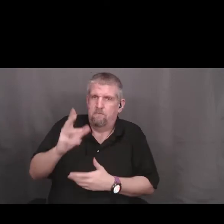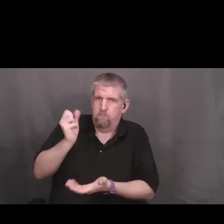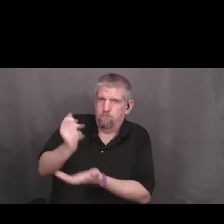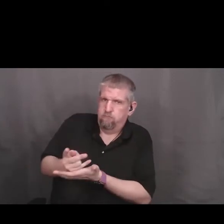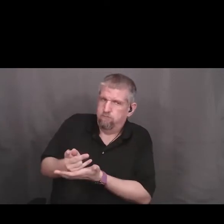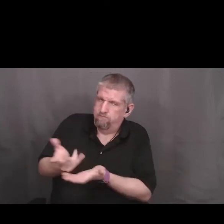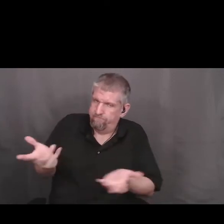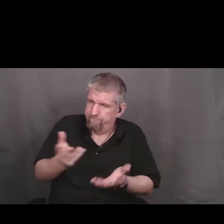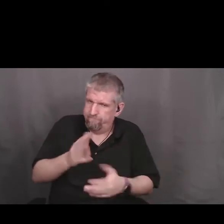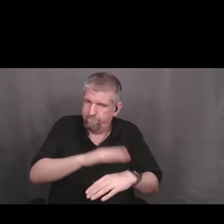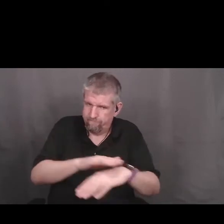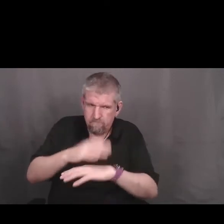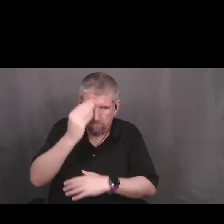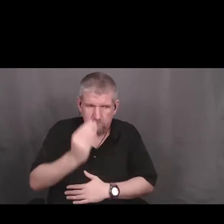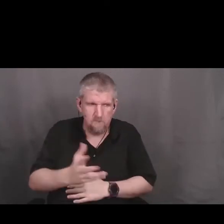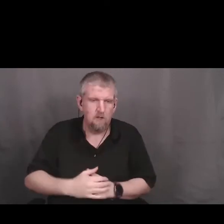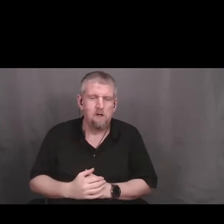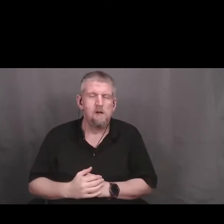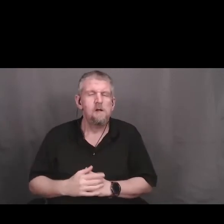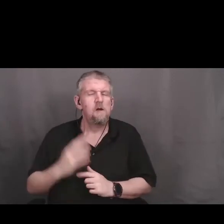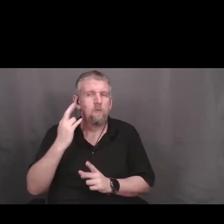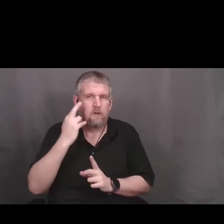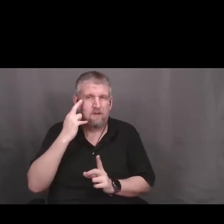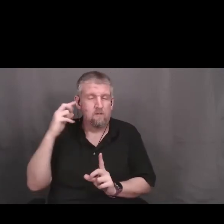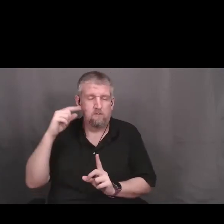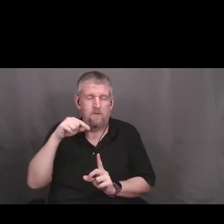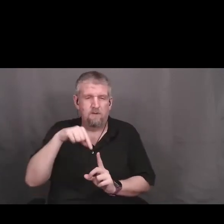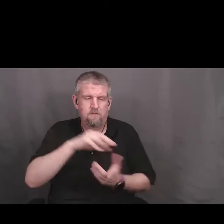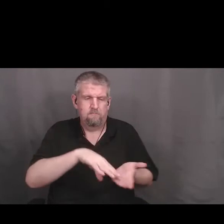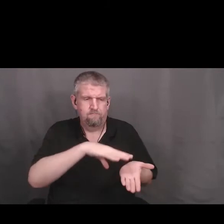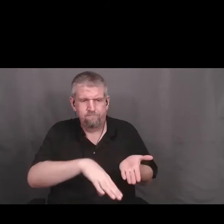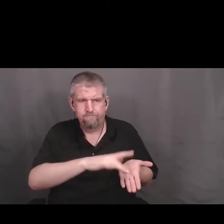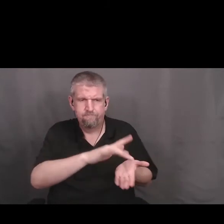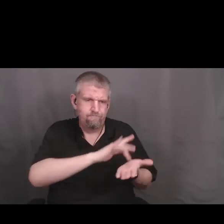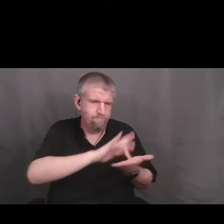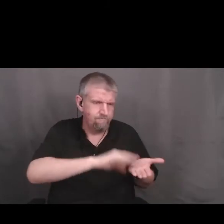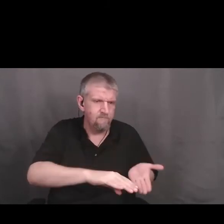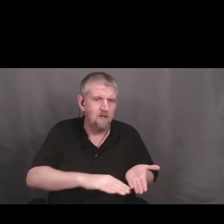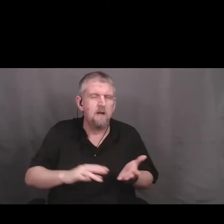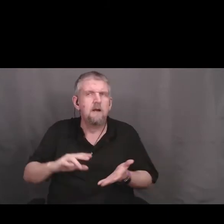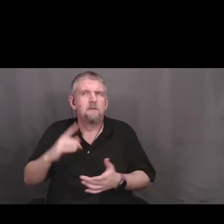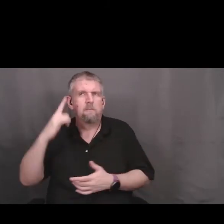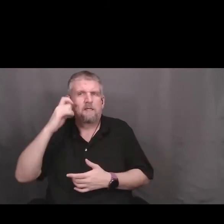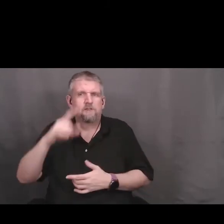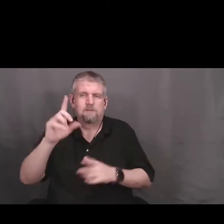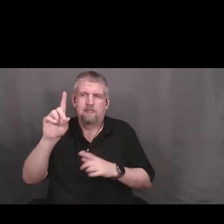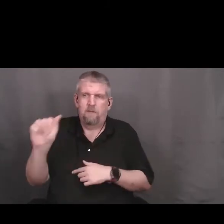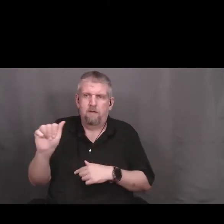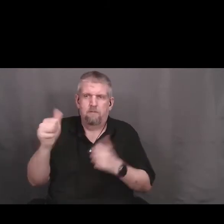and there's a question on whether you'll be able to pay it off or not. I definitely would not recommend to do this,